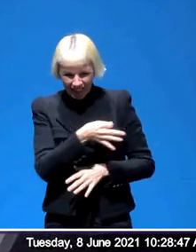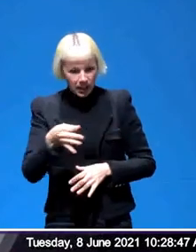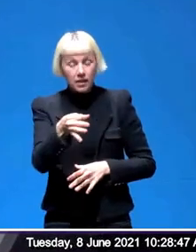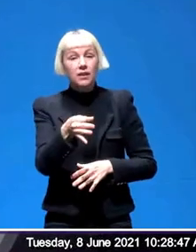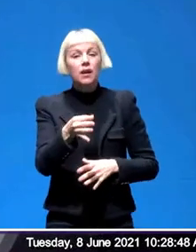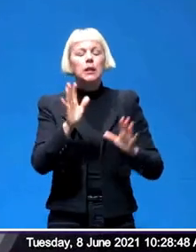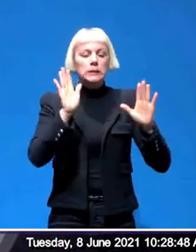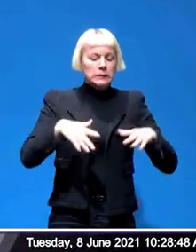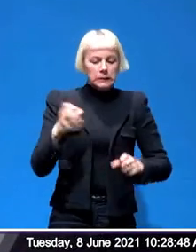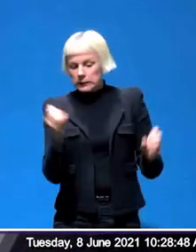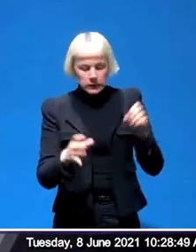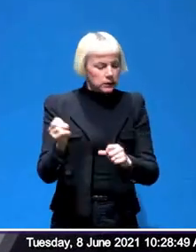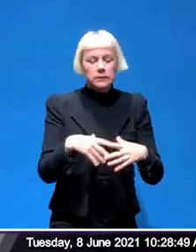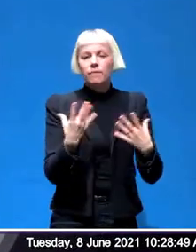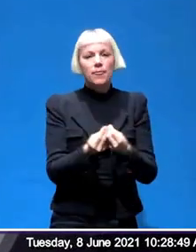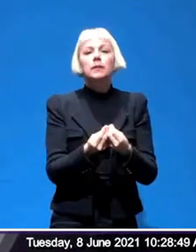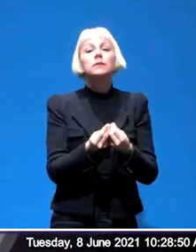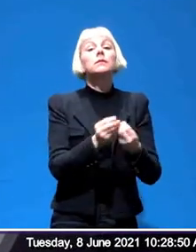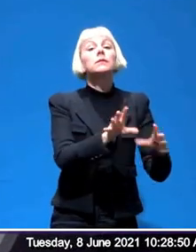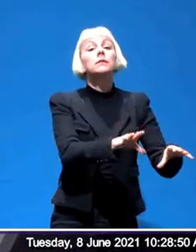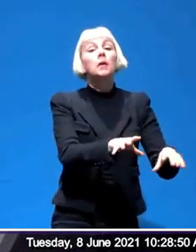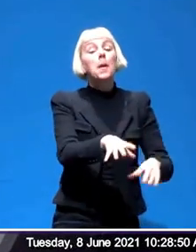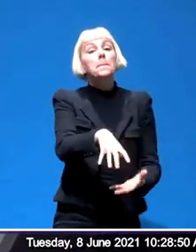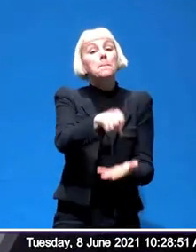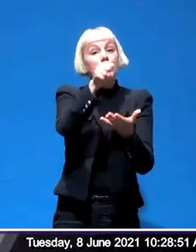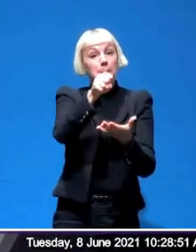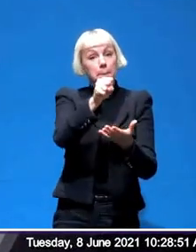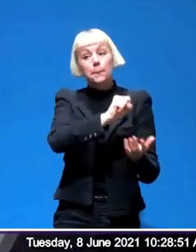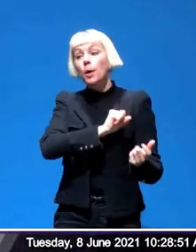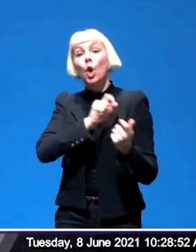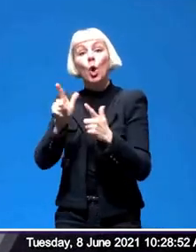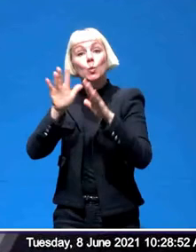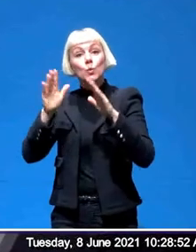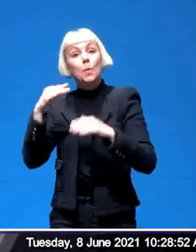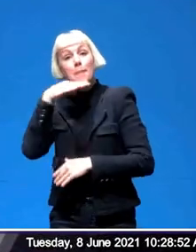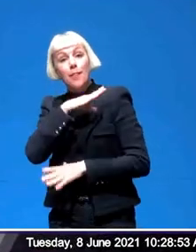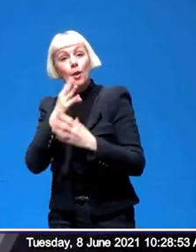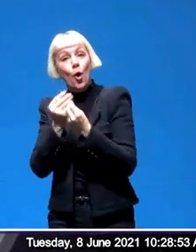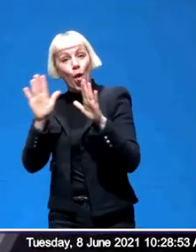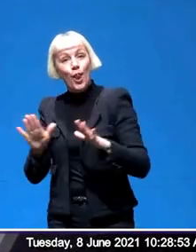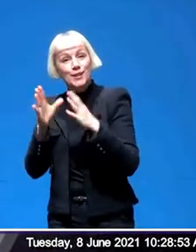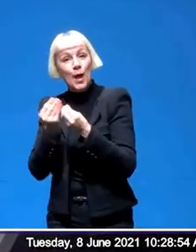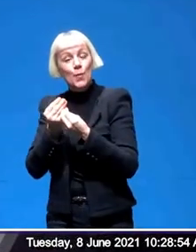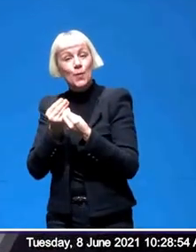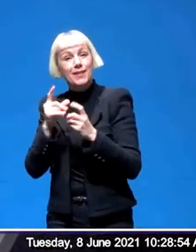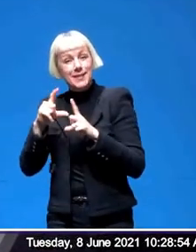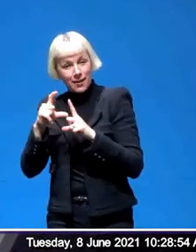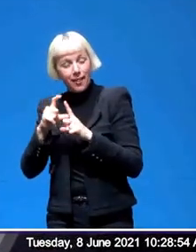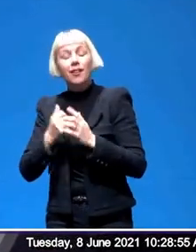has been packed rather than Daniel's own. I also found that staff had not packed enough medication to last the week.